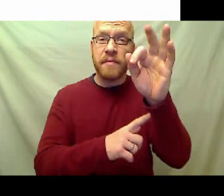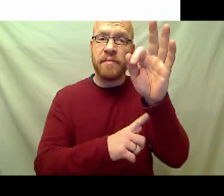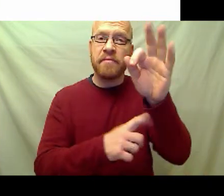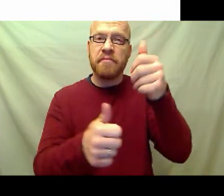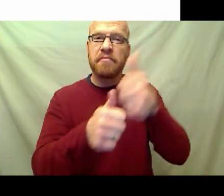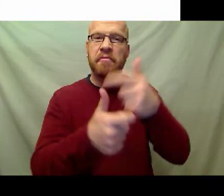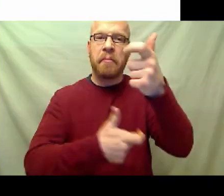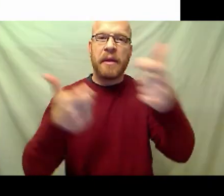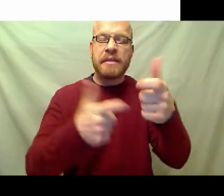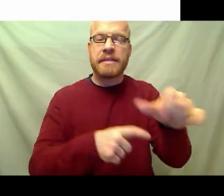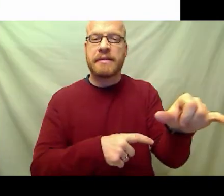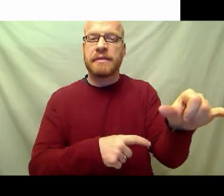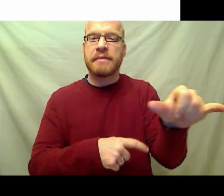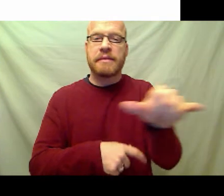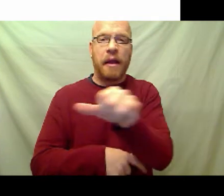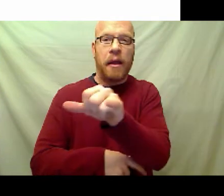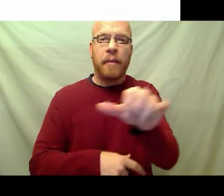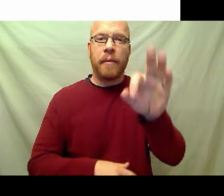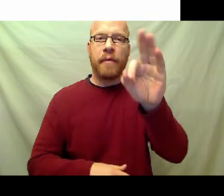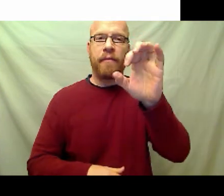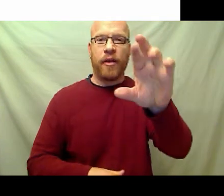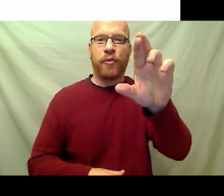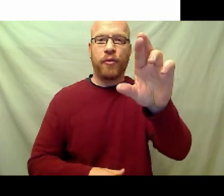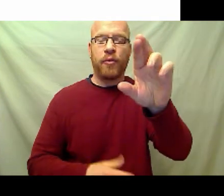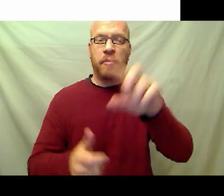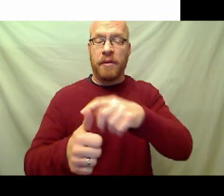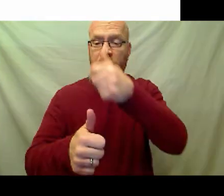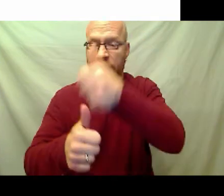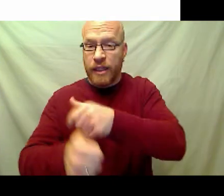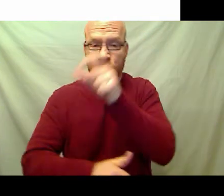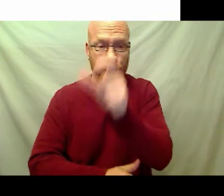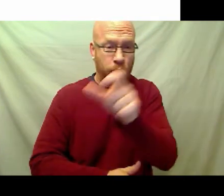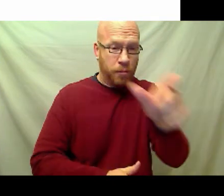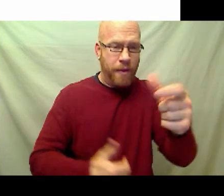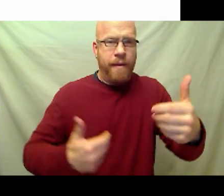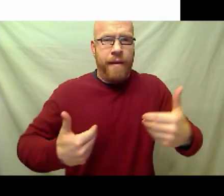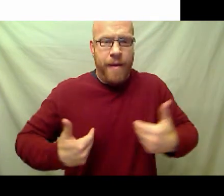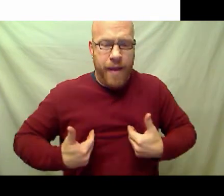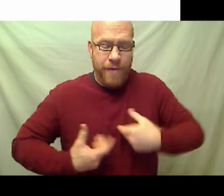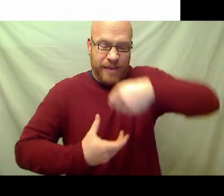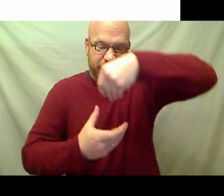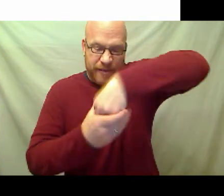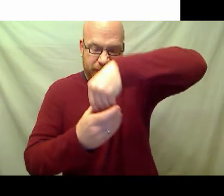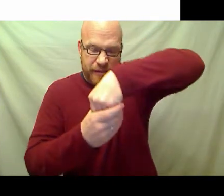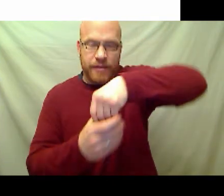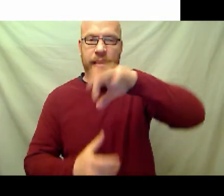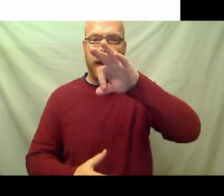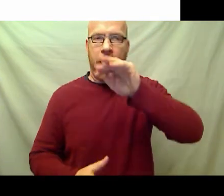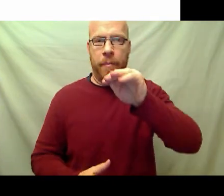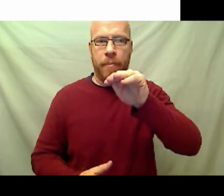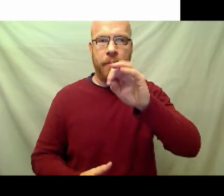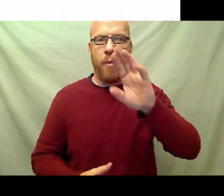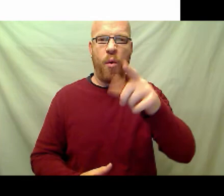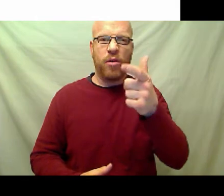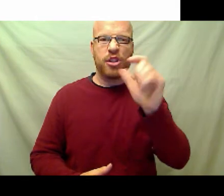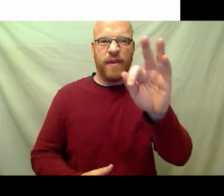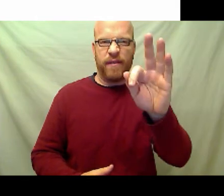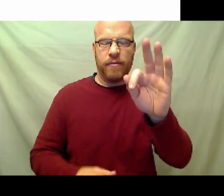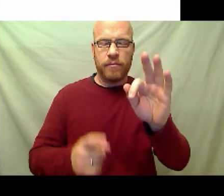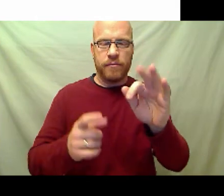So the GCF is the largest or the biggest common factor, the greatest common factor, it's the biggest number